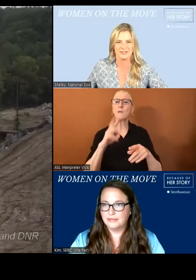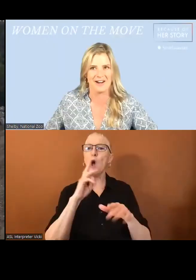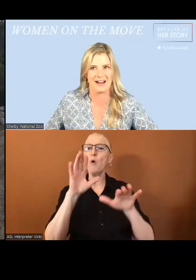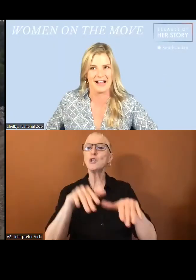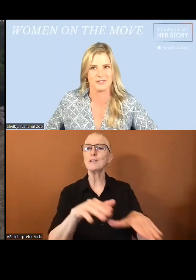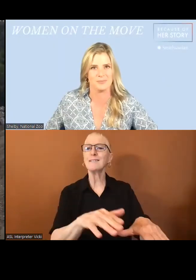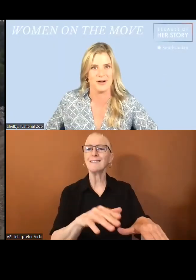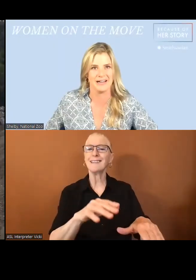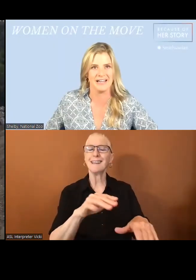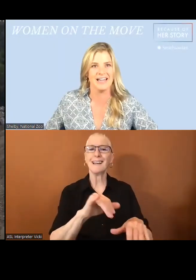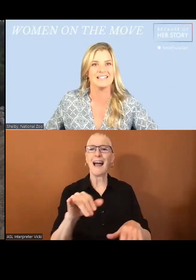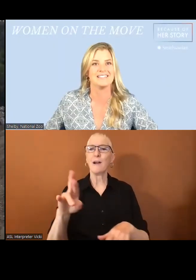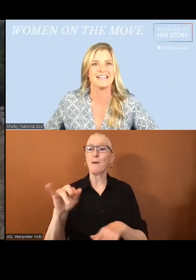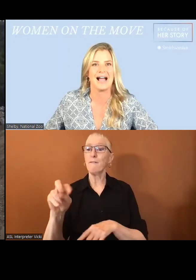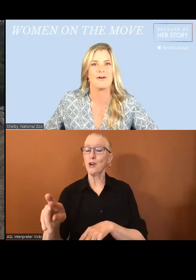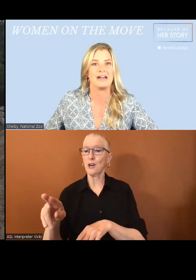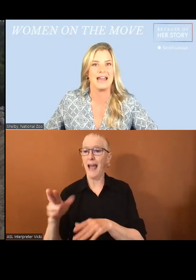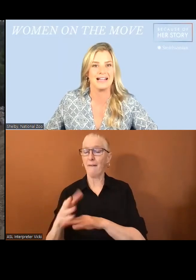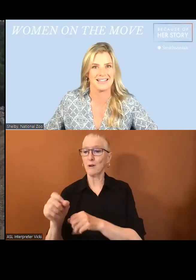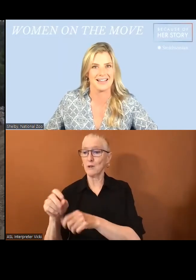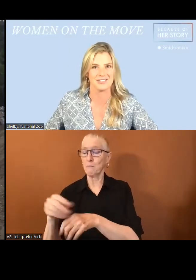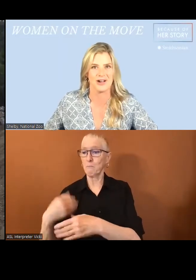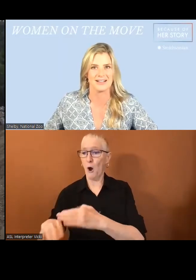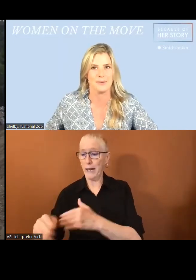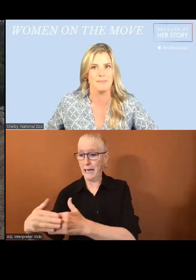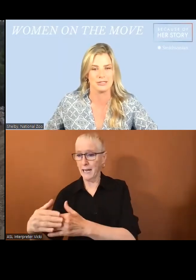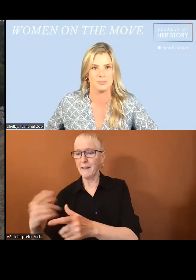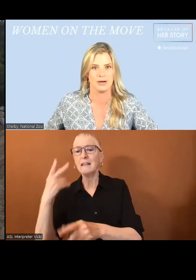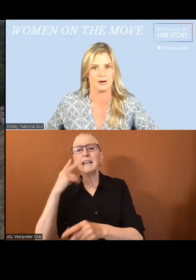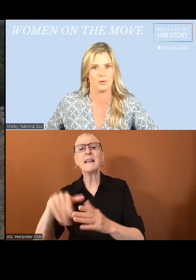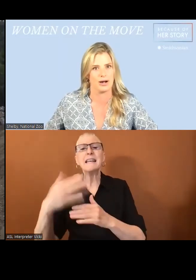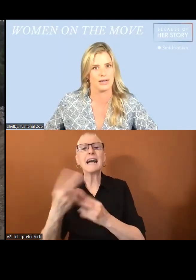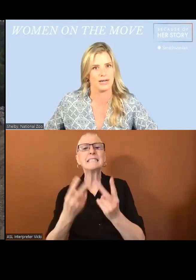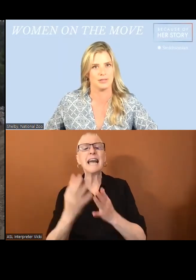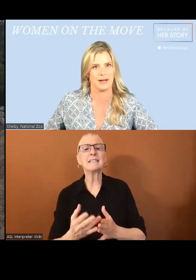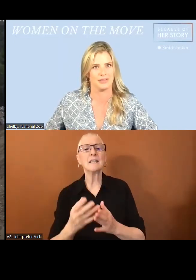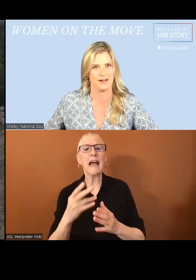after spawning and see how our next guest tracks a much bigger aquatic animal out there.